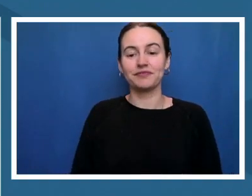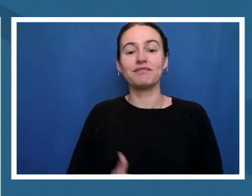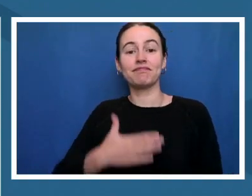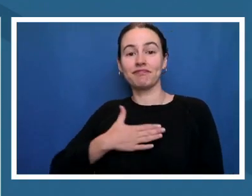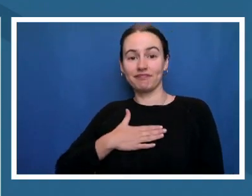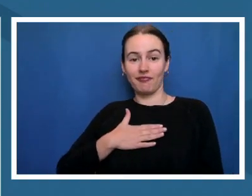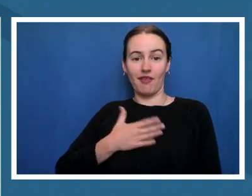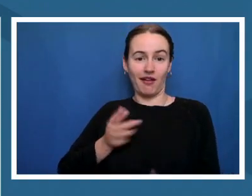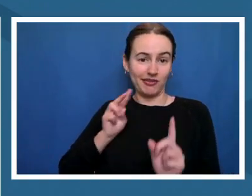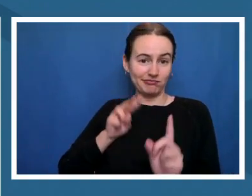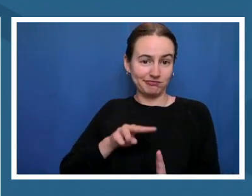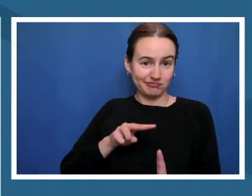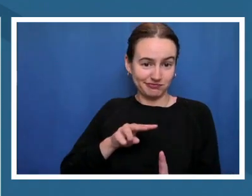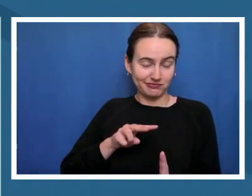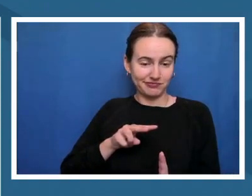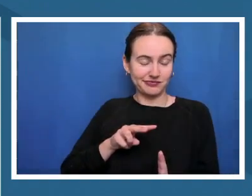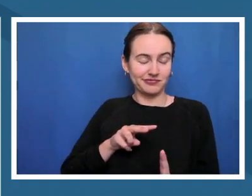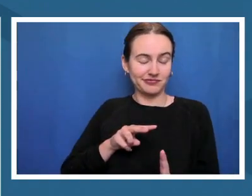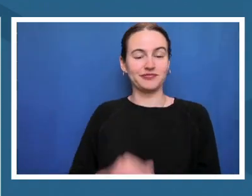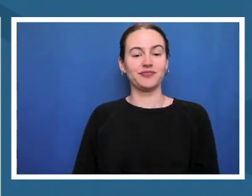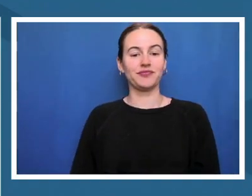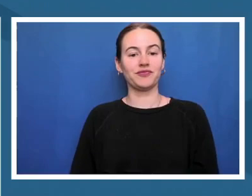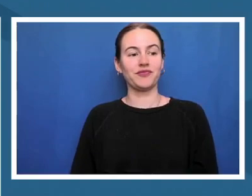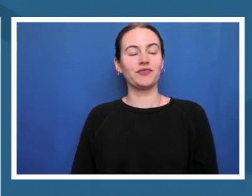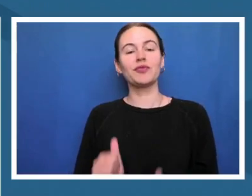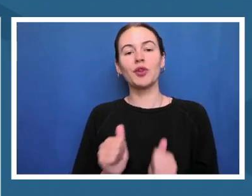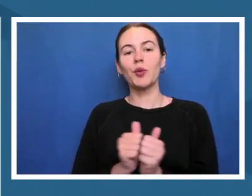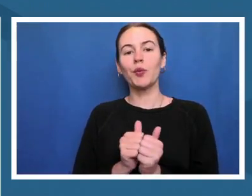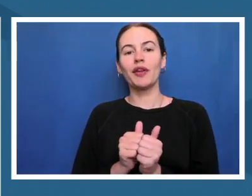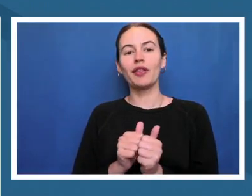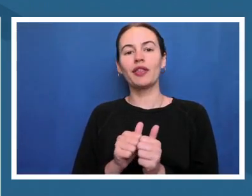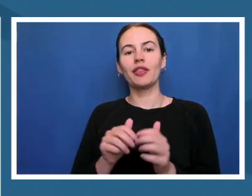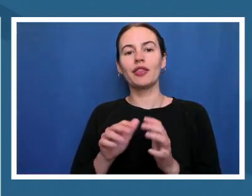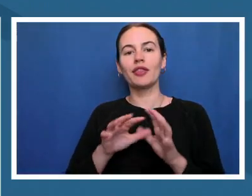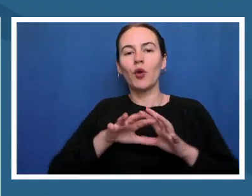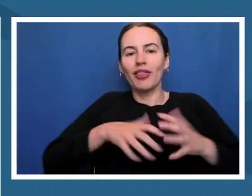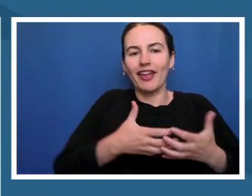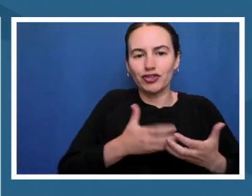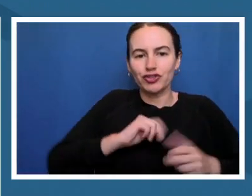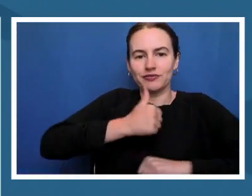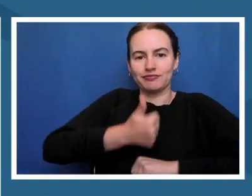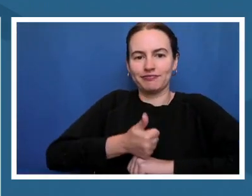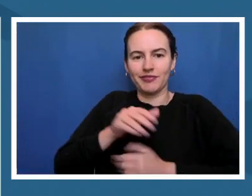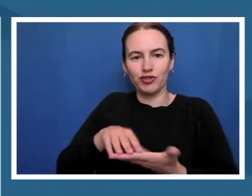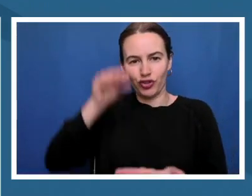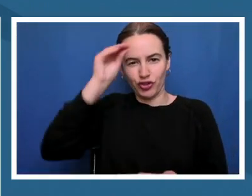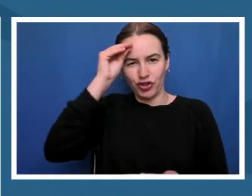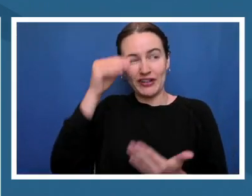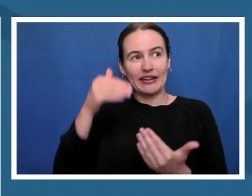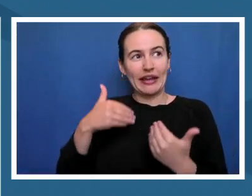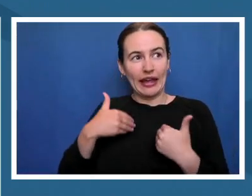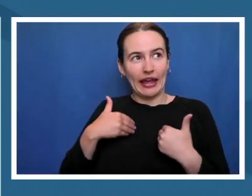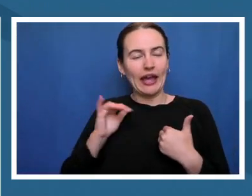when especially with collections based learning there is kind